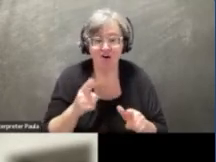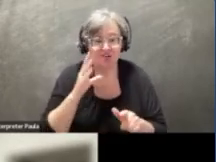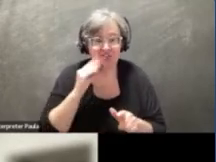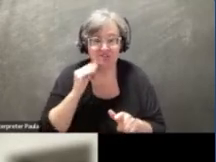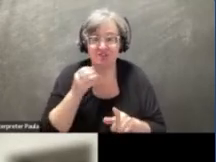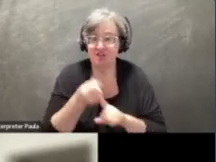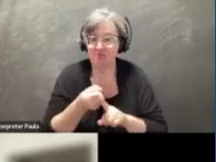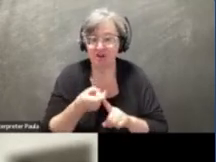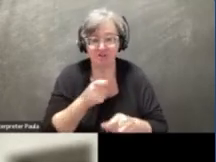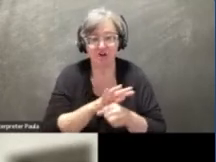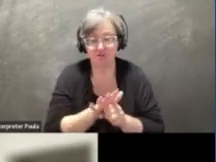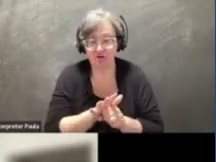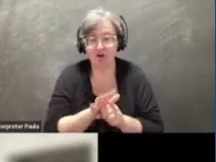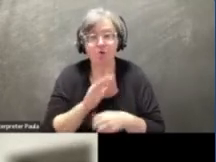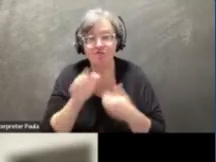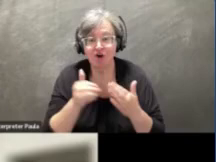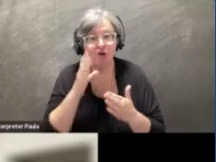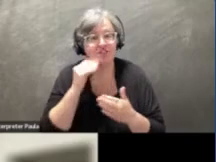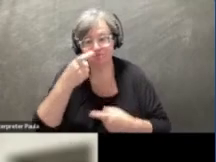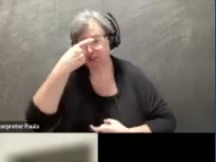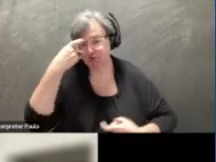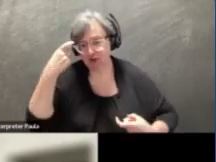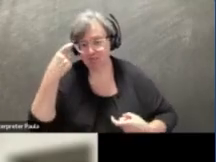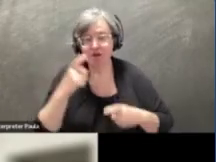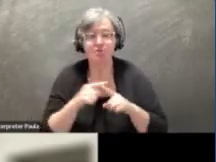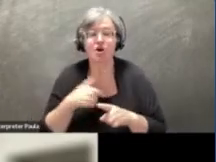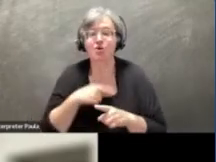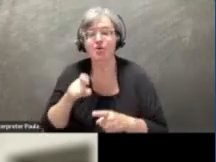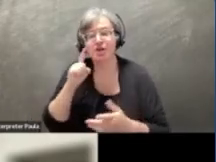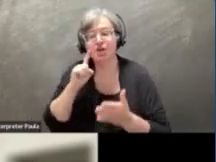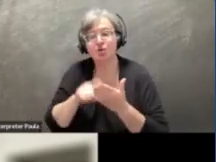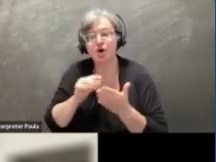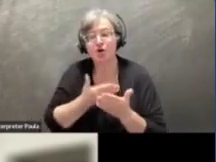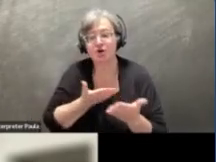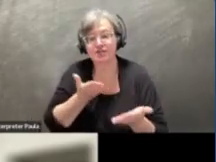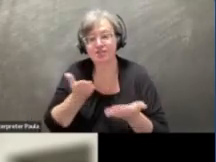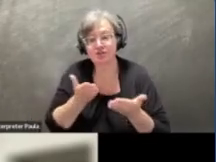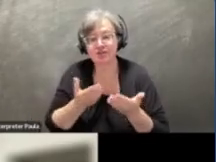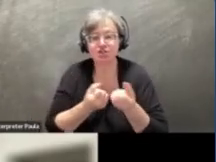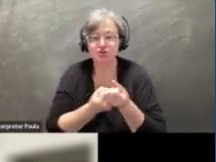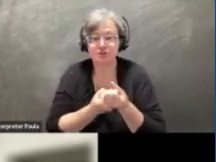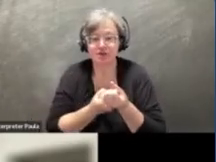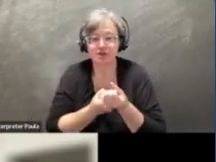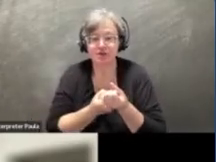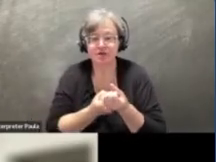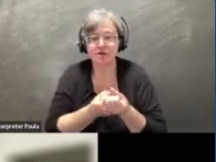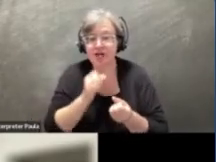some exposure to trauma, but we really need to recognize that our services supports need to not only be trauma-informed for